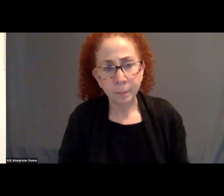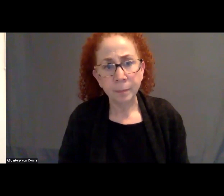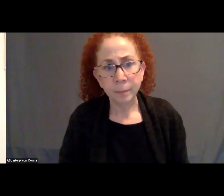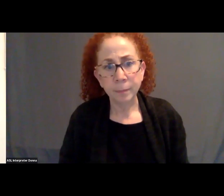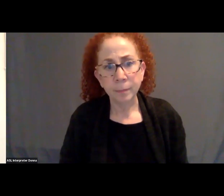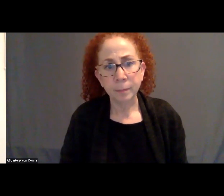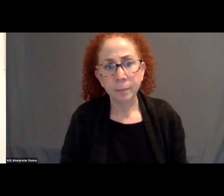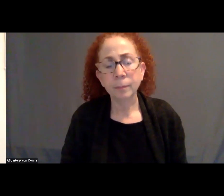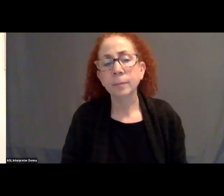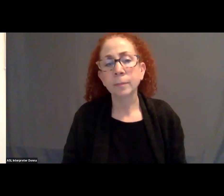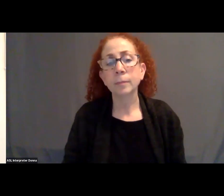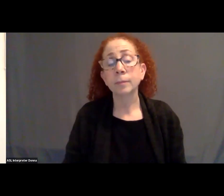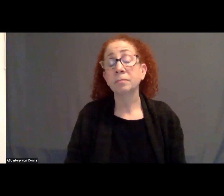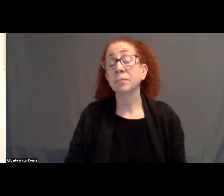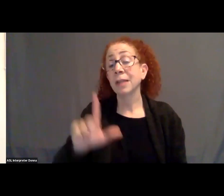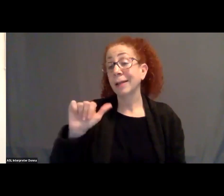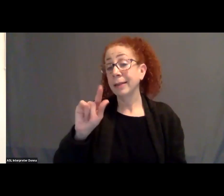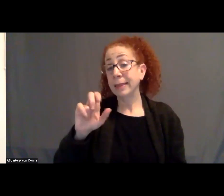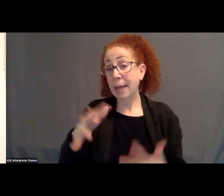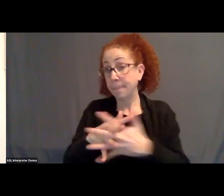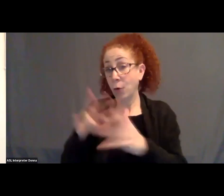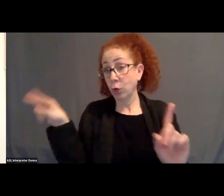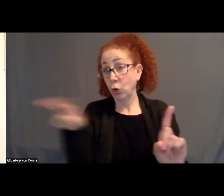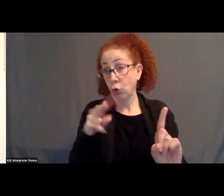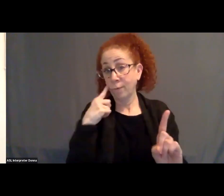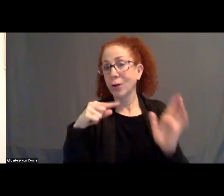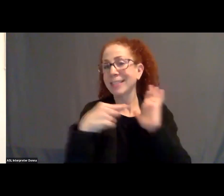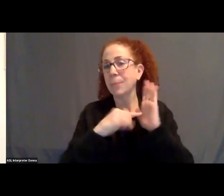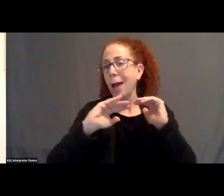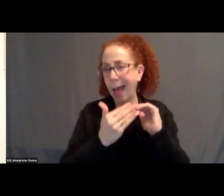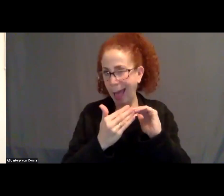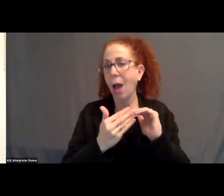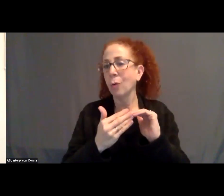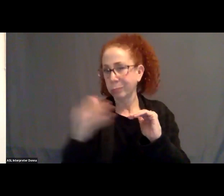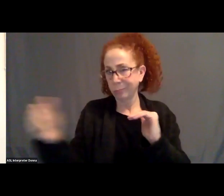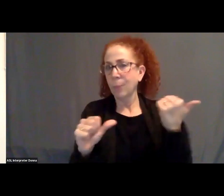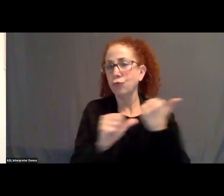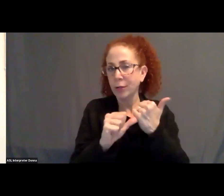We can look to Latin America for examples of how apprenticeships were racialized and centered